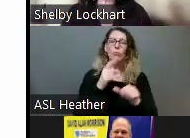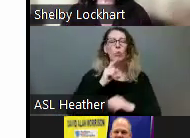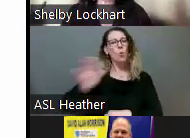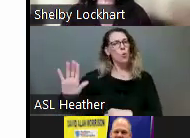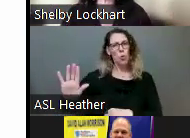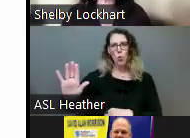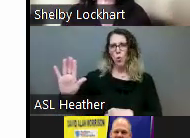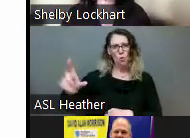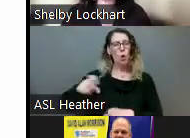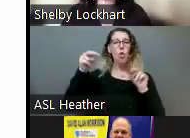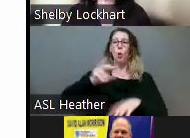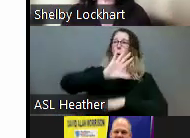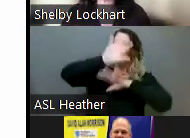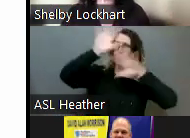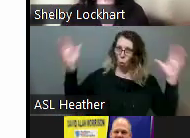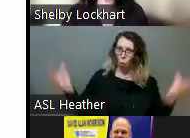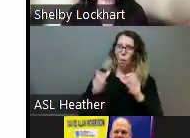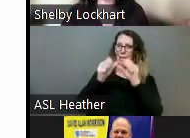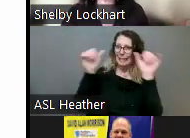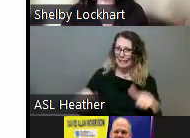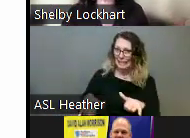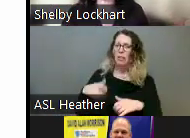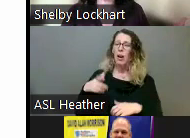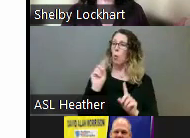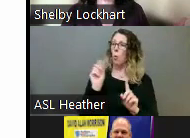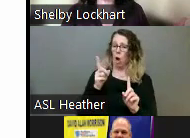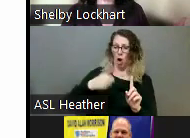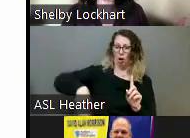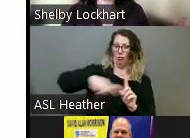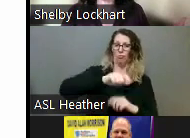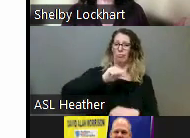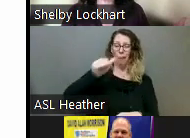our whole system and see where kids are not benefiting or where they're disengaging and